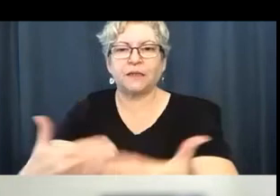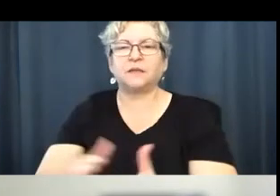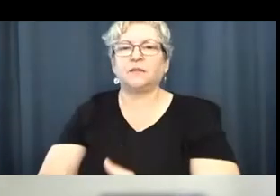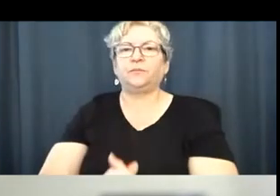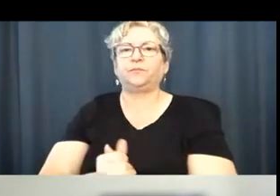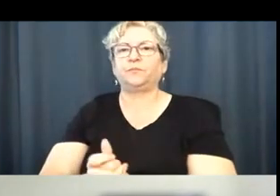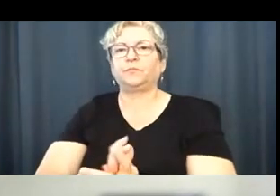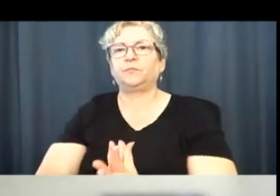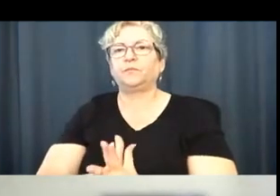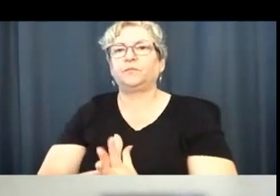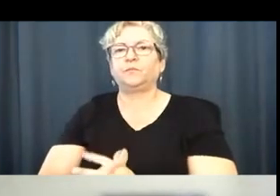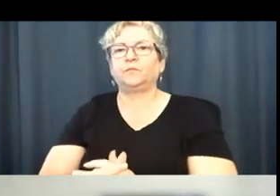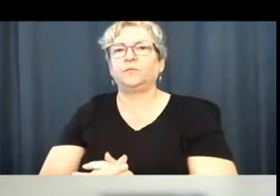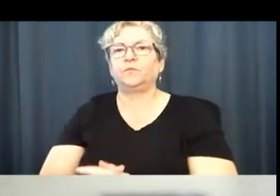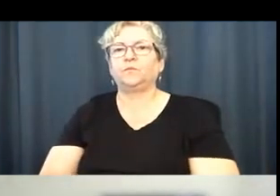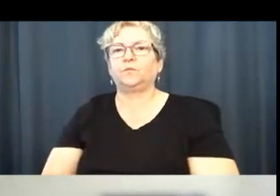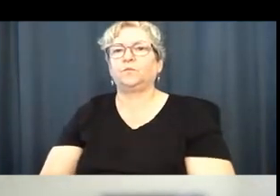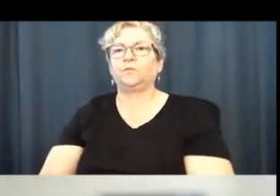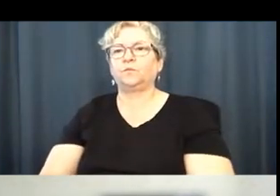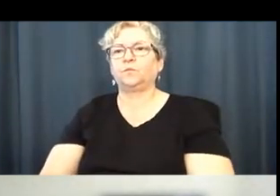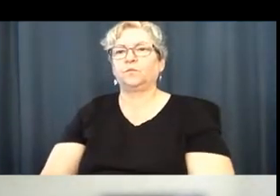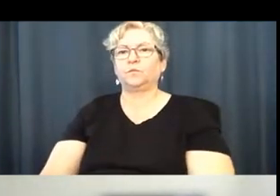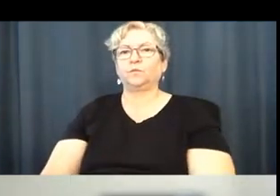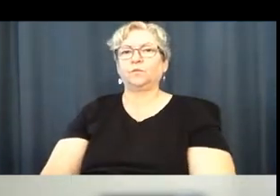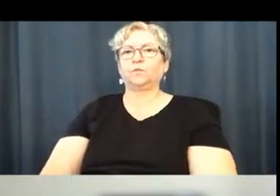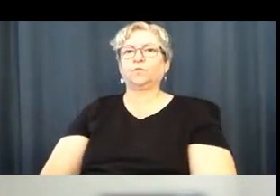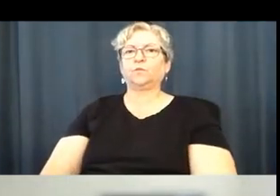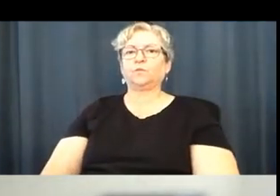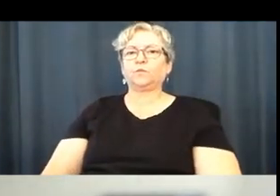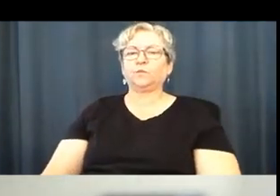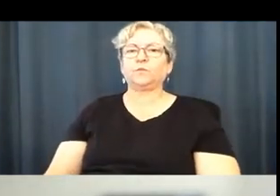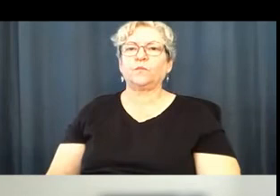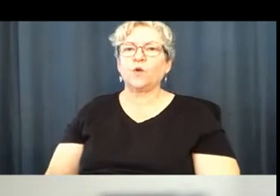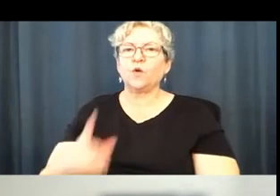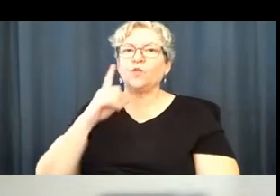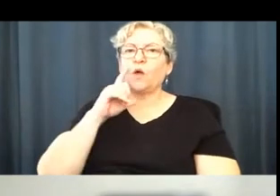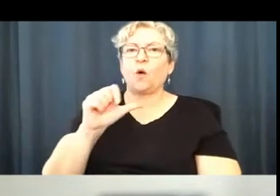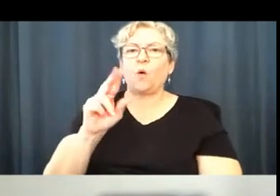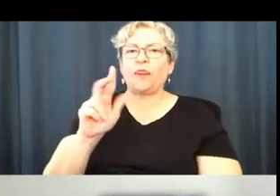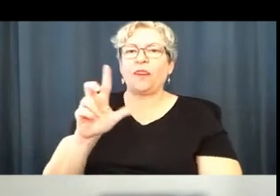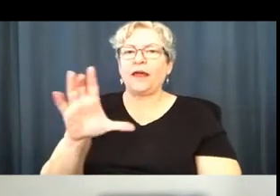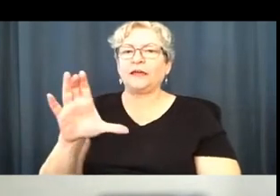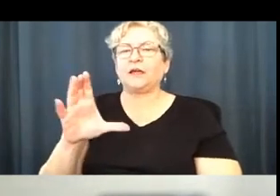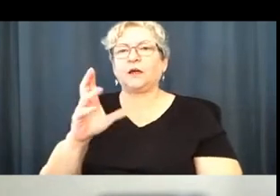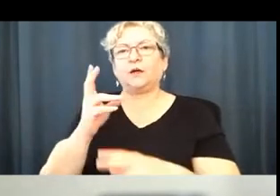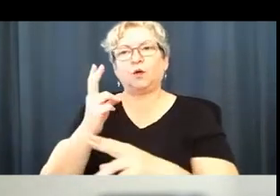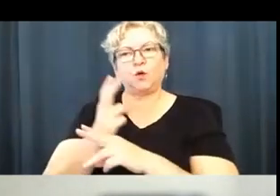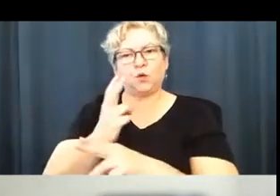Yep, awesome. So about that authentic user testing, what do we mean by authentic user testing?